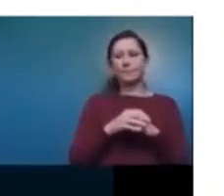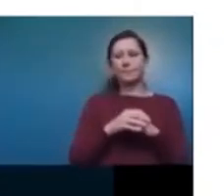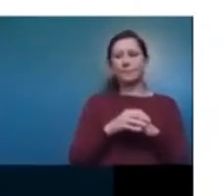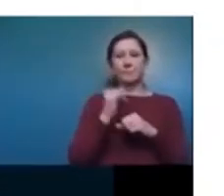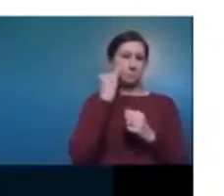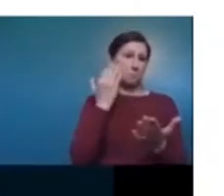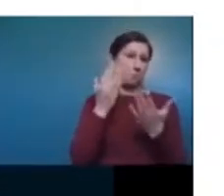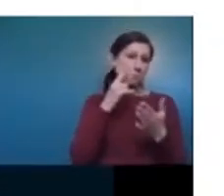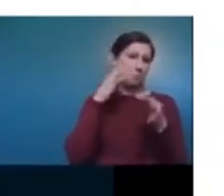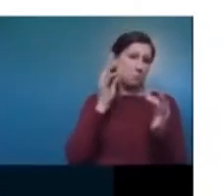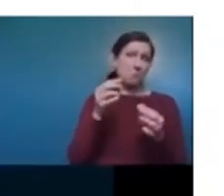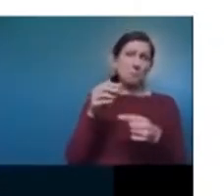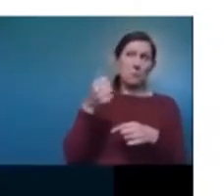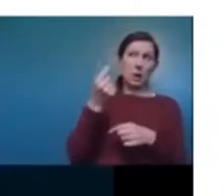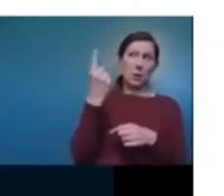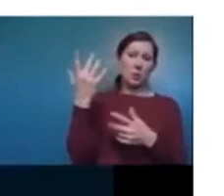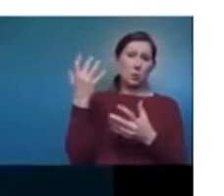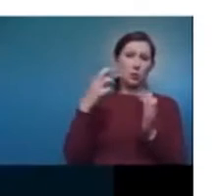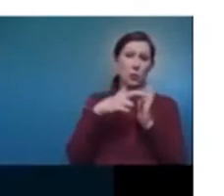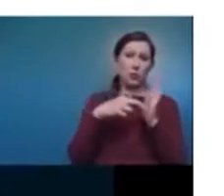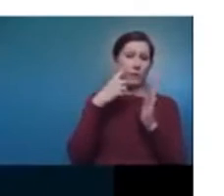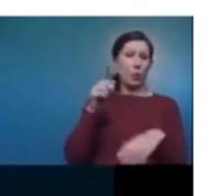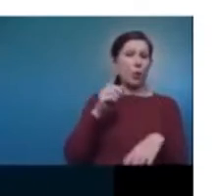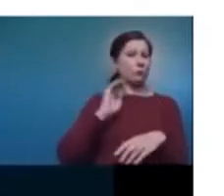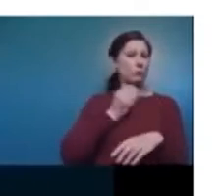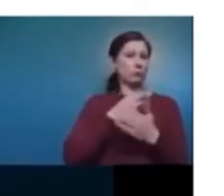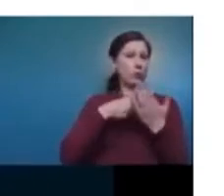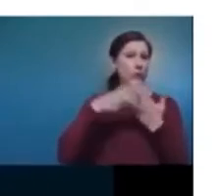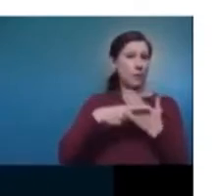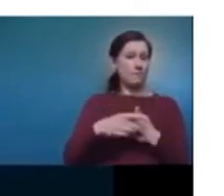case anyone you know wants to register for these programs.